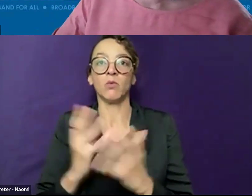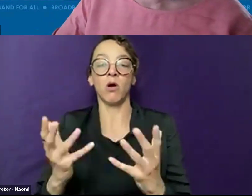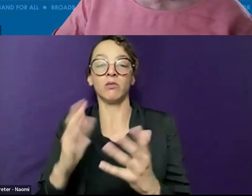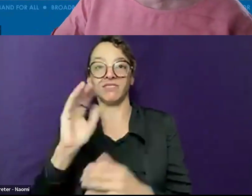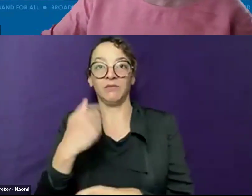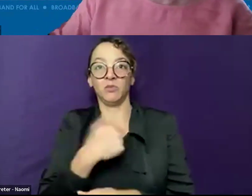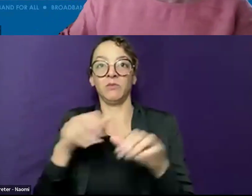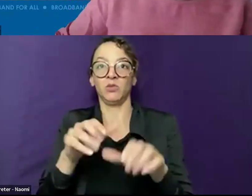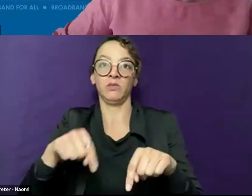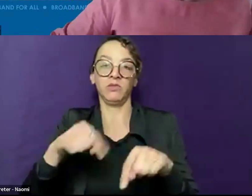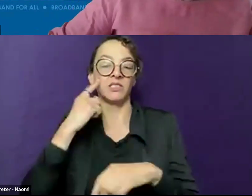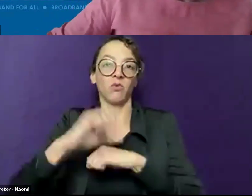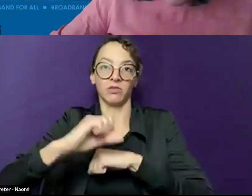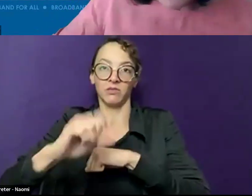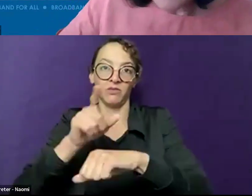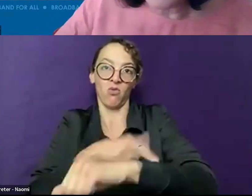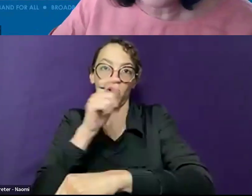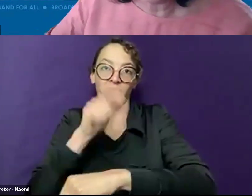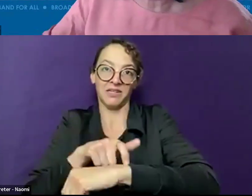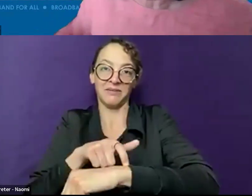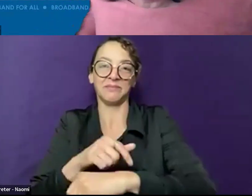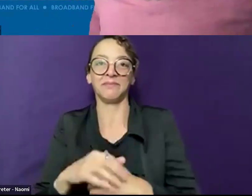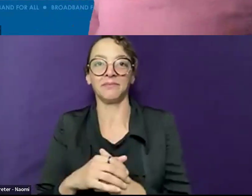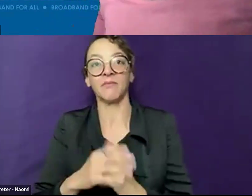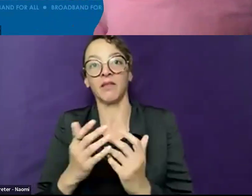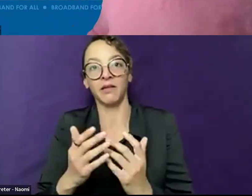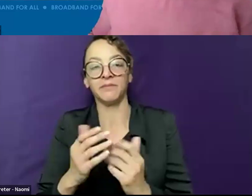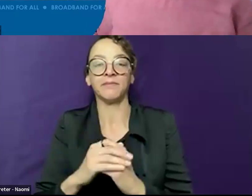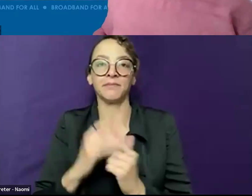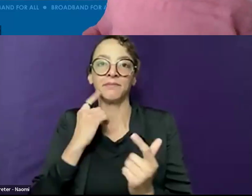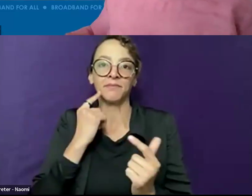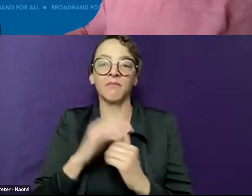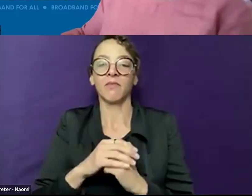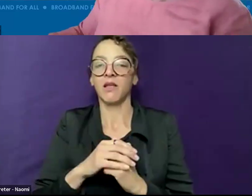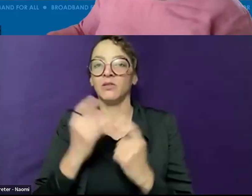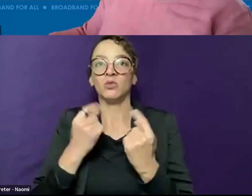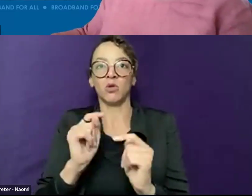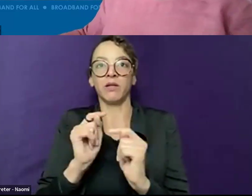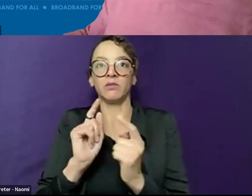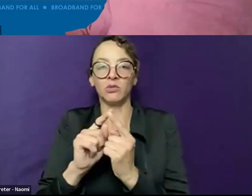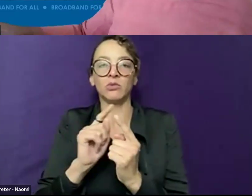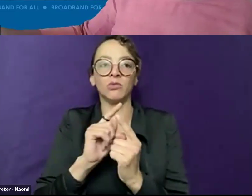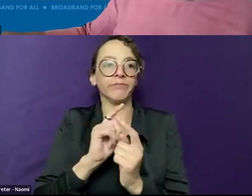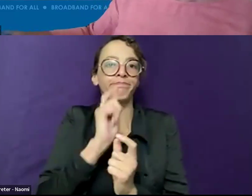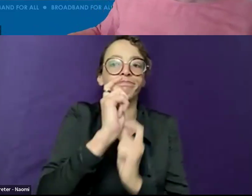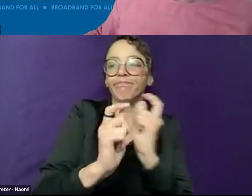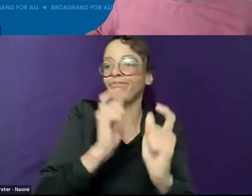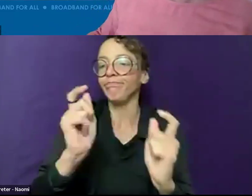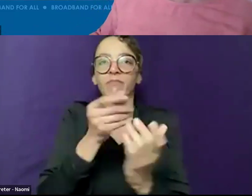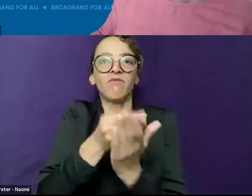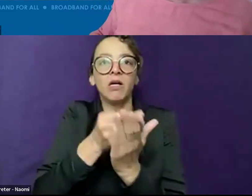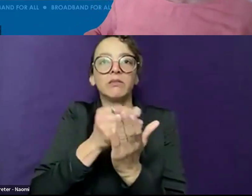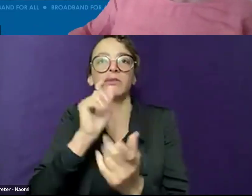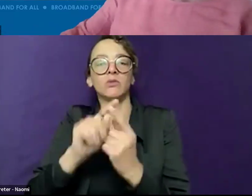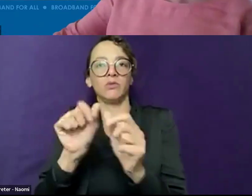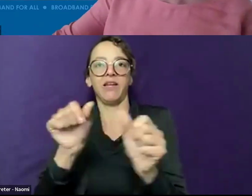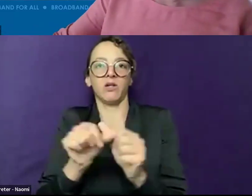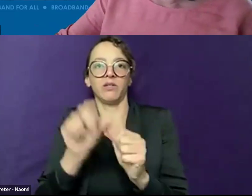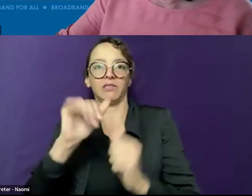this for such a long time, Oh, trying to get these funds to areas that are underserved, and I don't